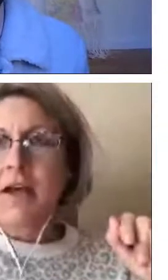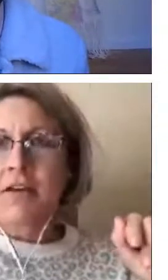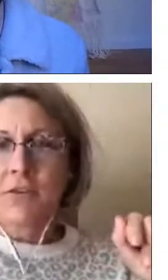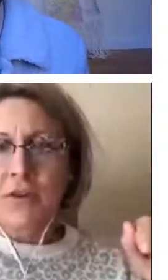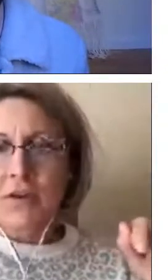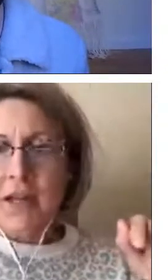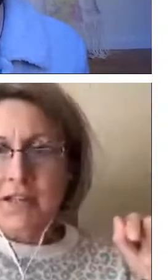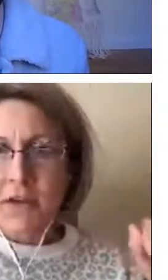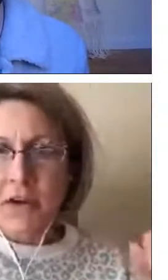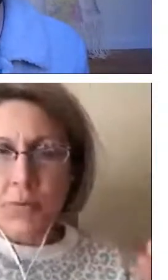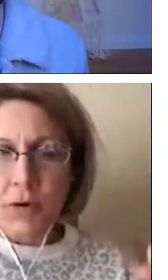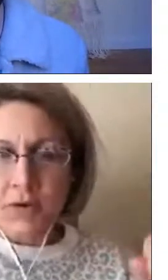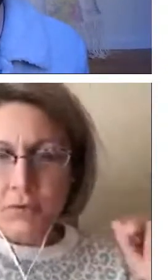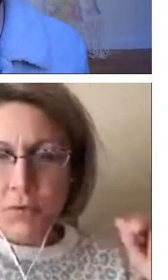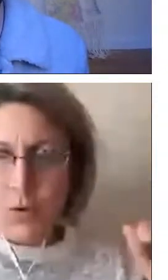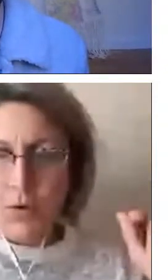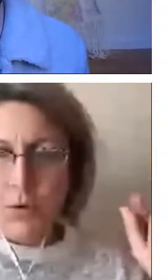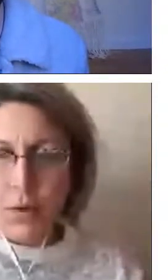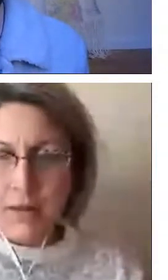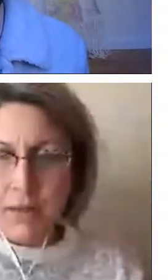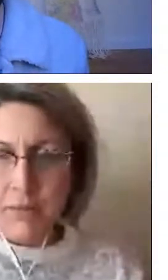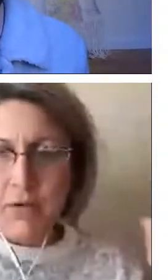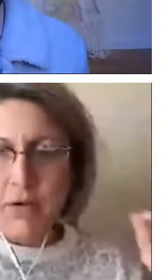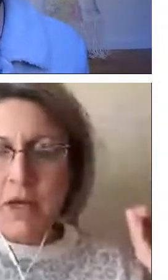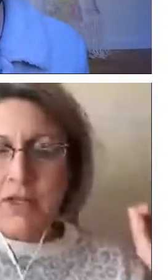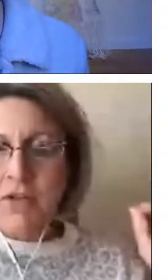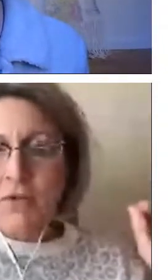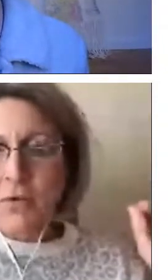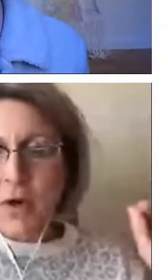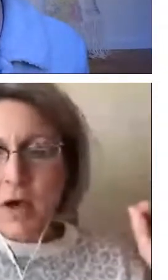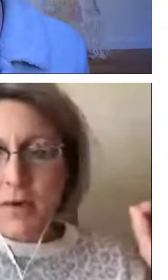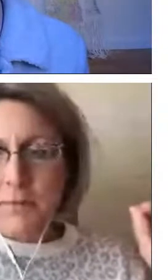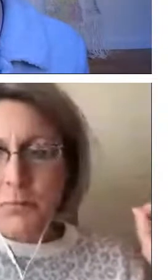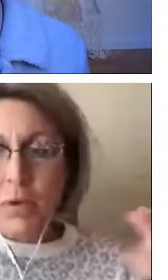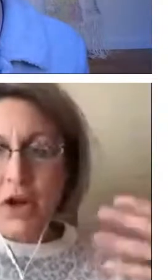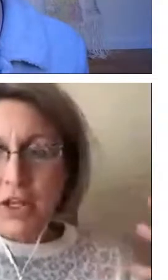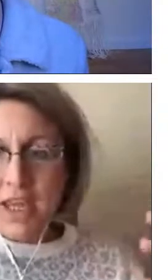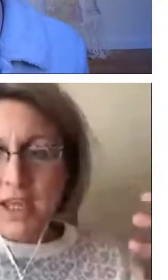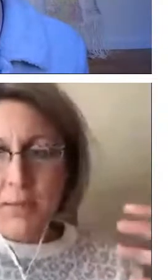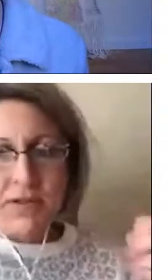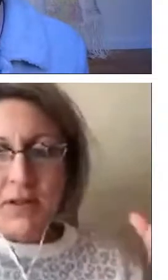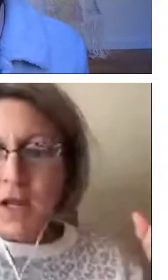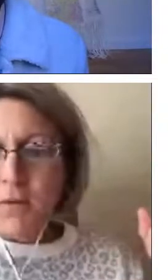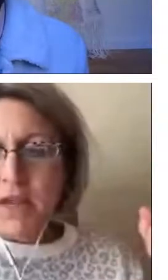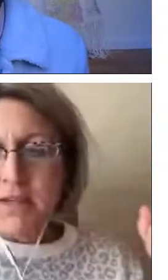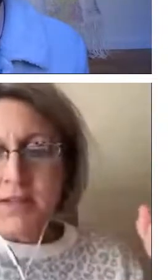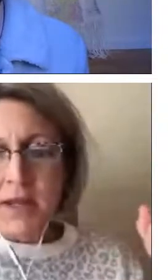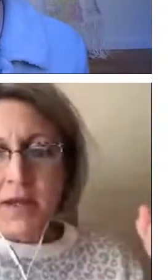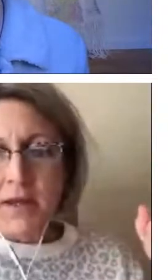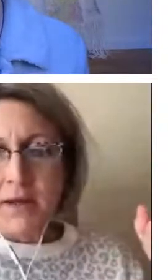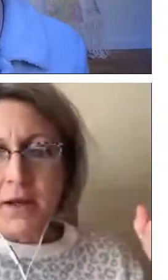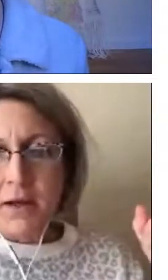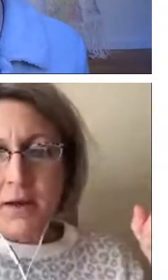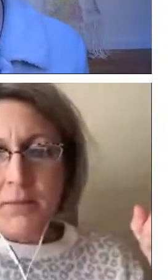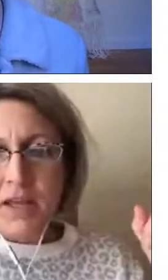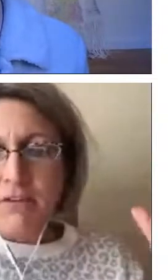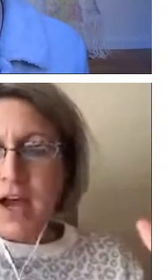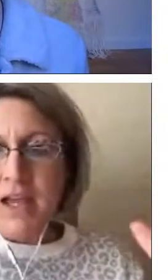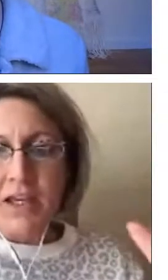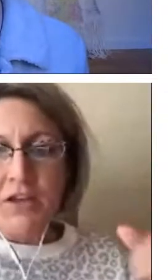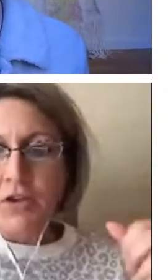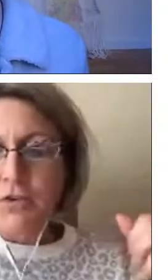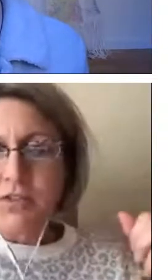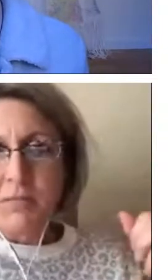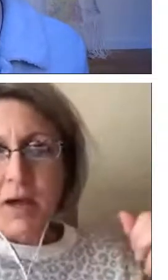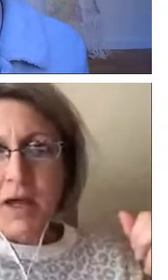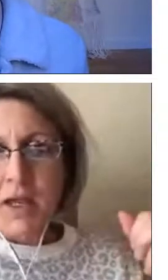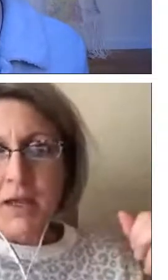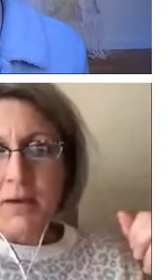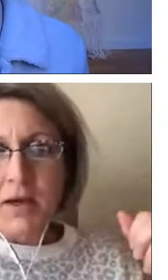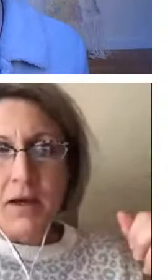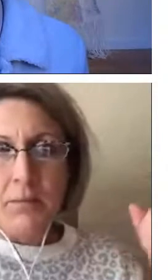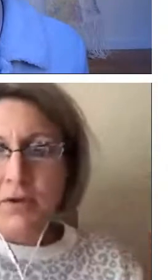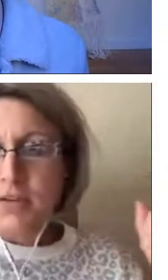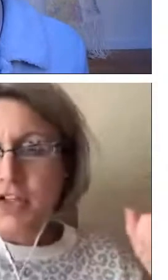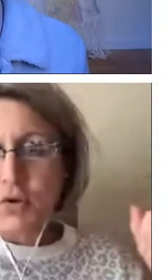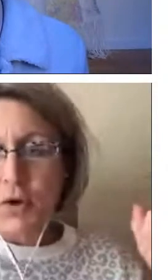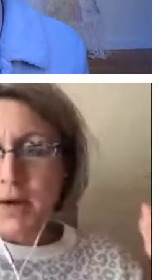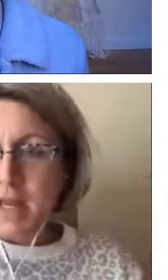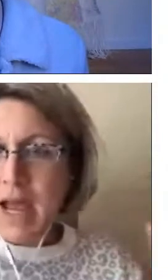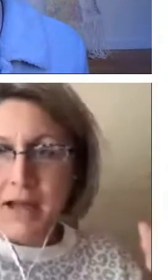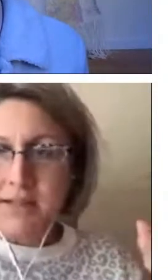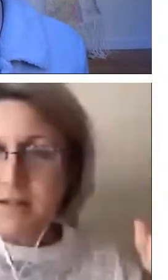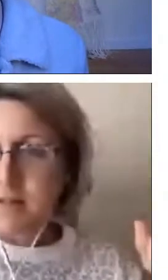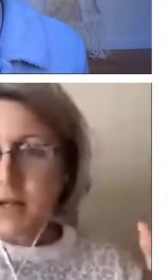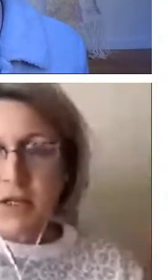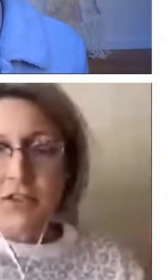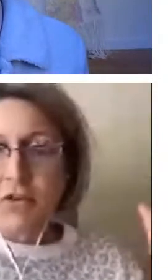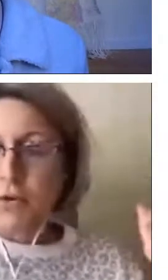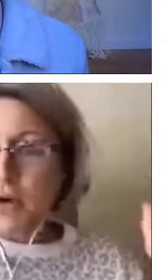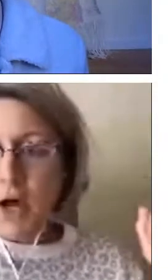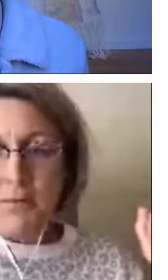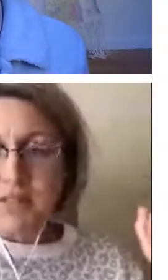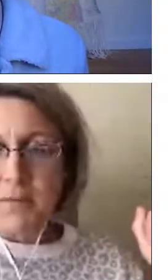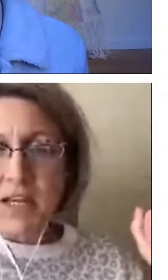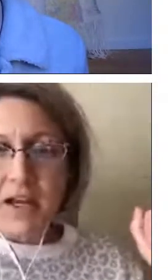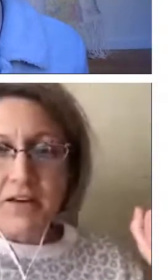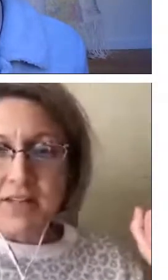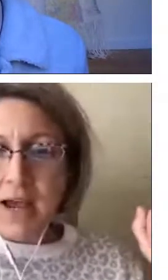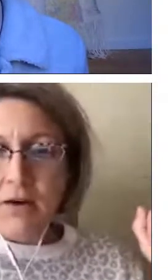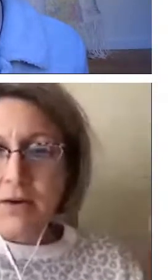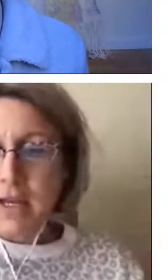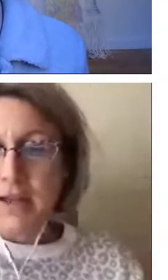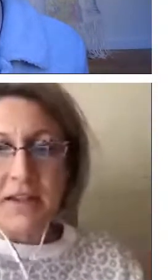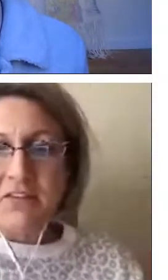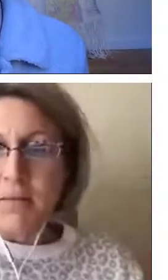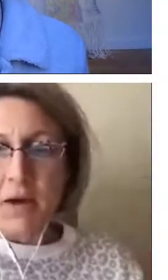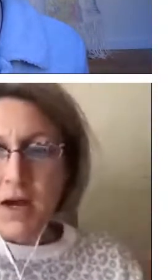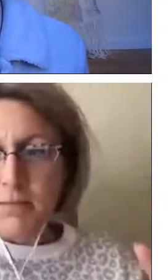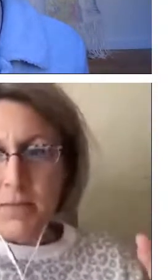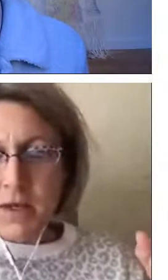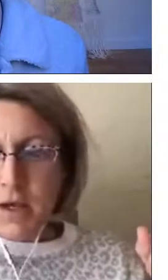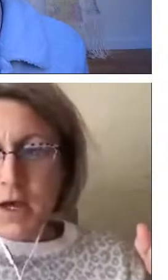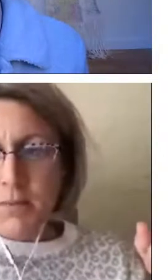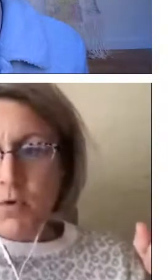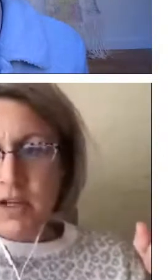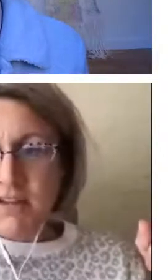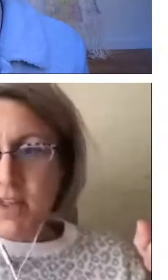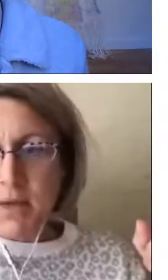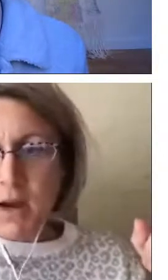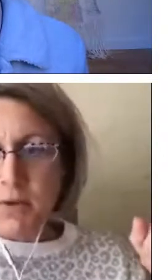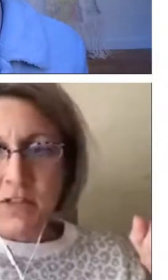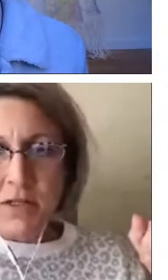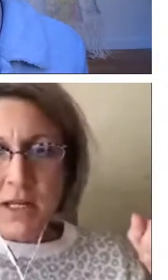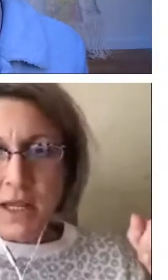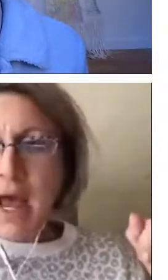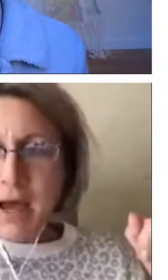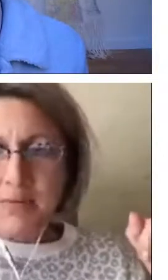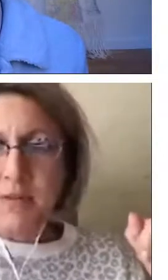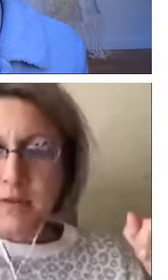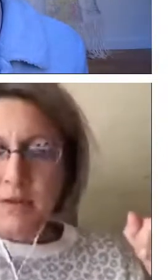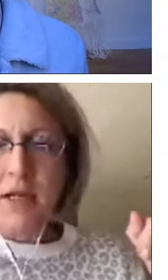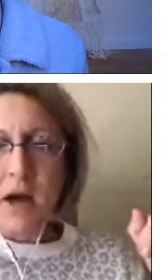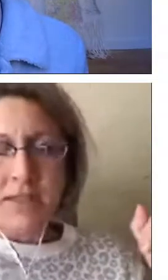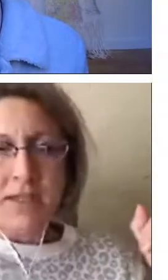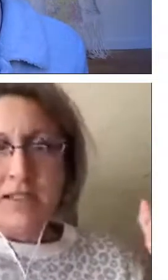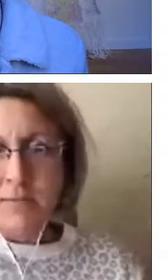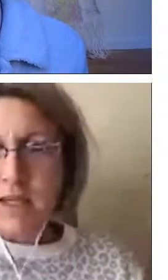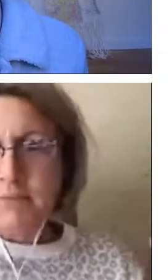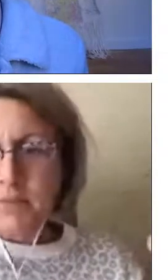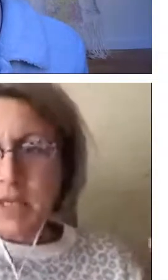We as white people are gatekeepers in a way, so if I can use my privilege to lift up others,